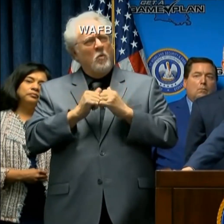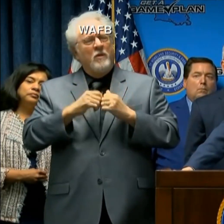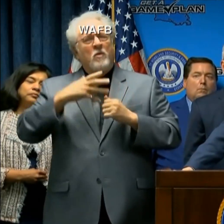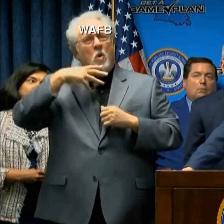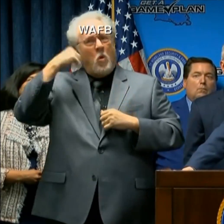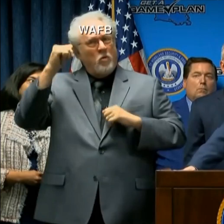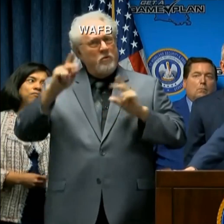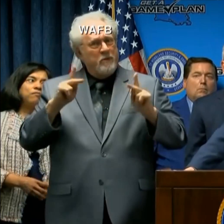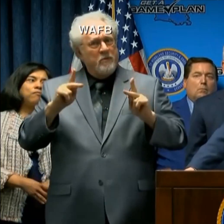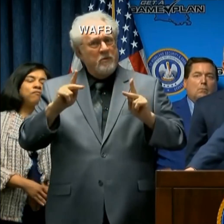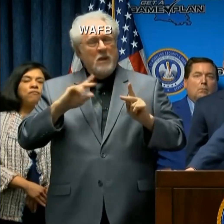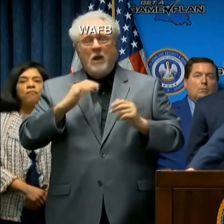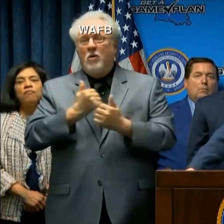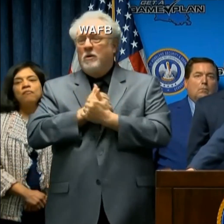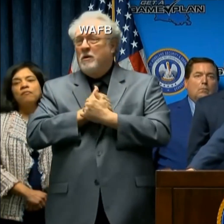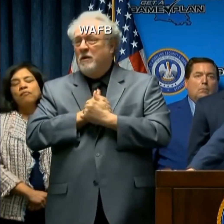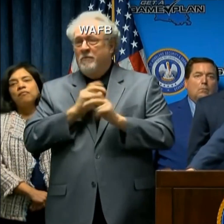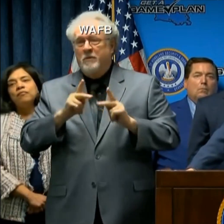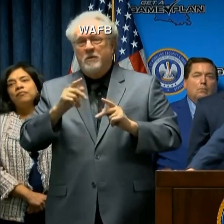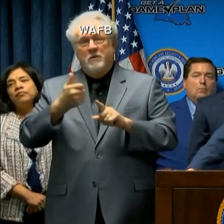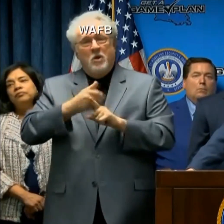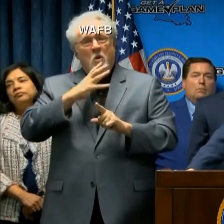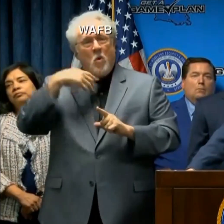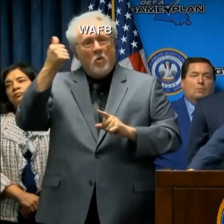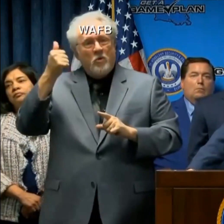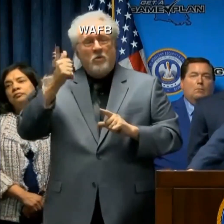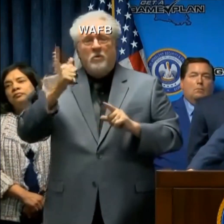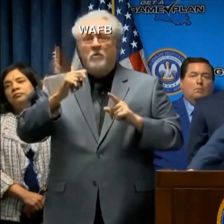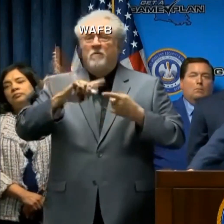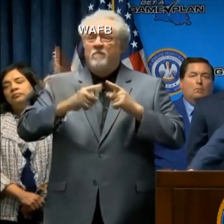individuals or loved ones who may be older or friends and family or